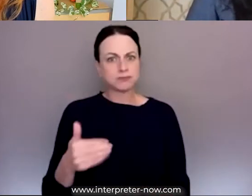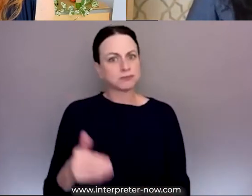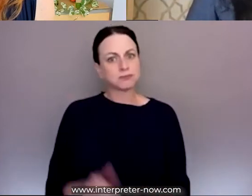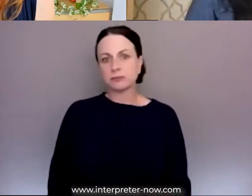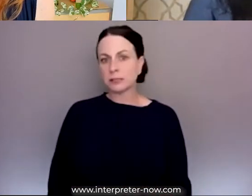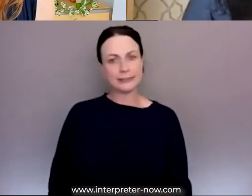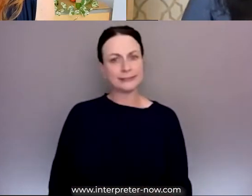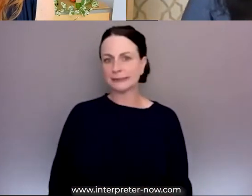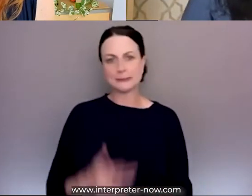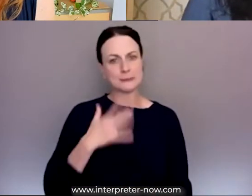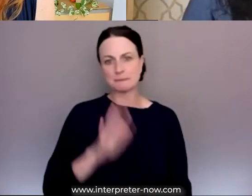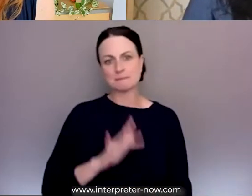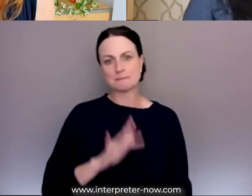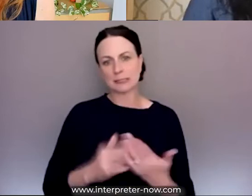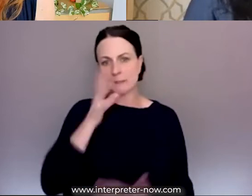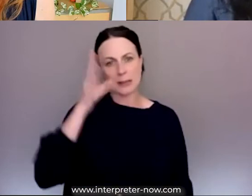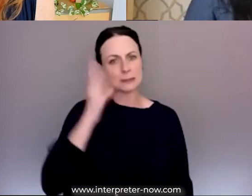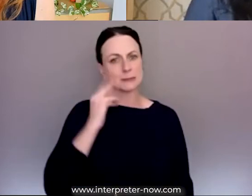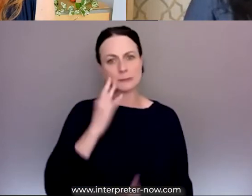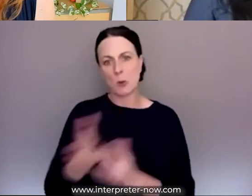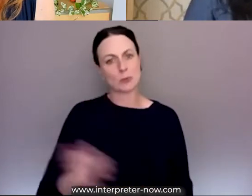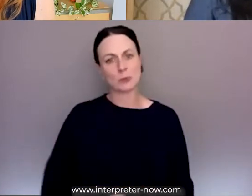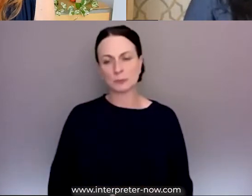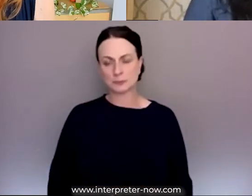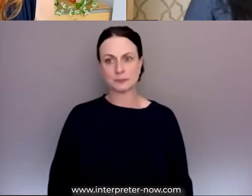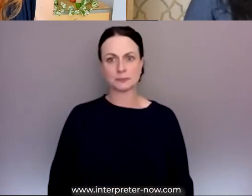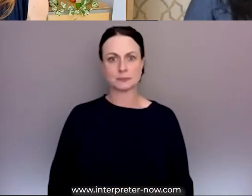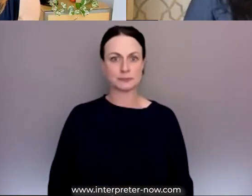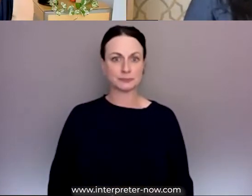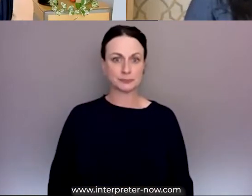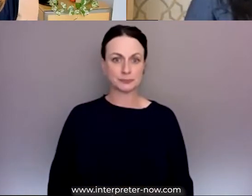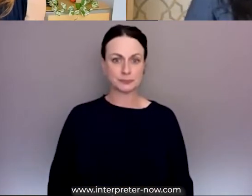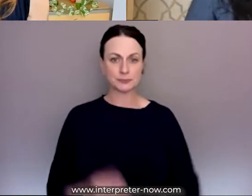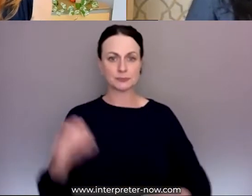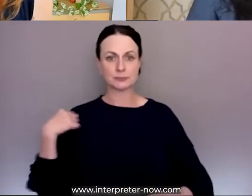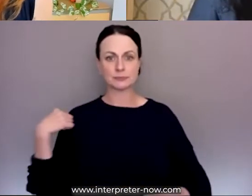I feel for what some parents are going through. Yeah.